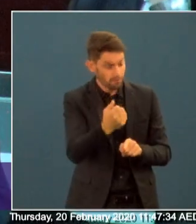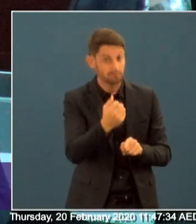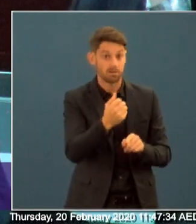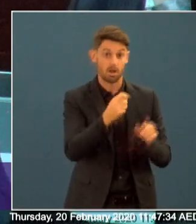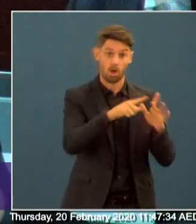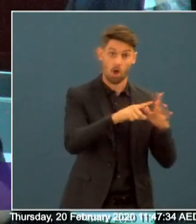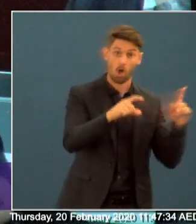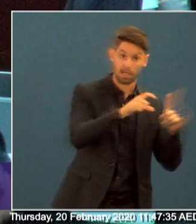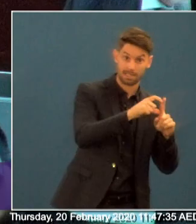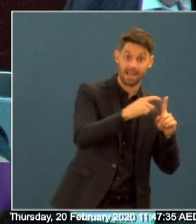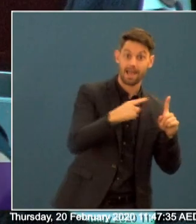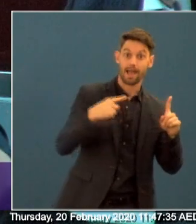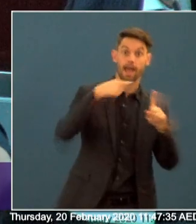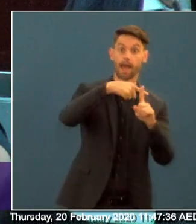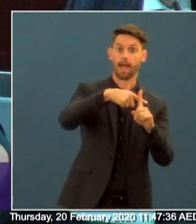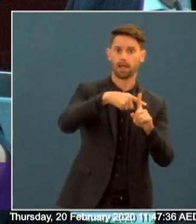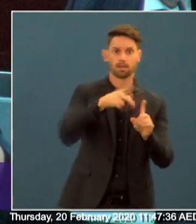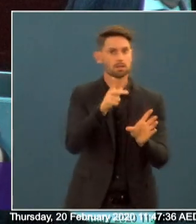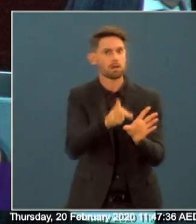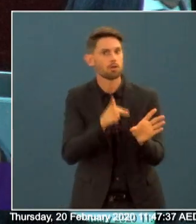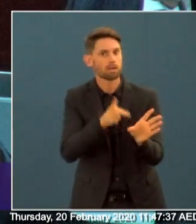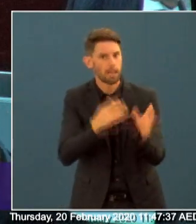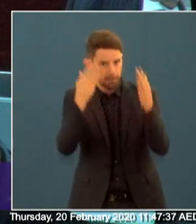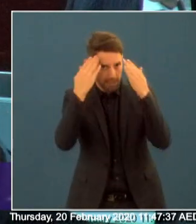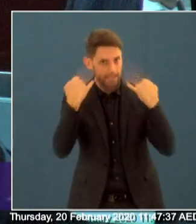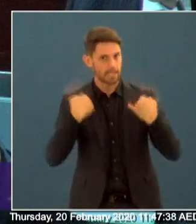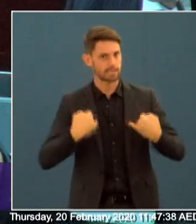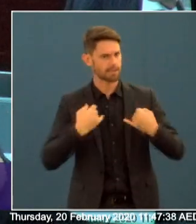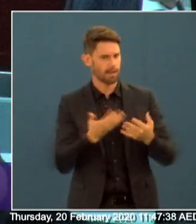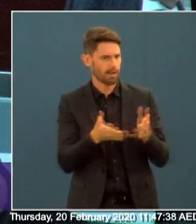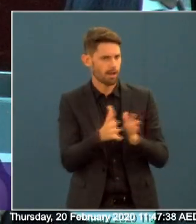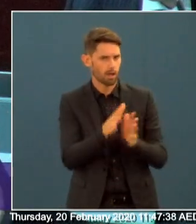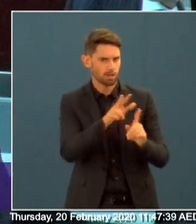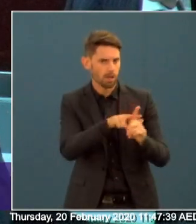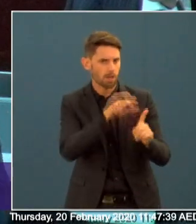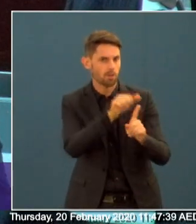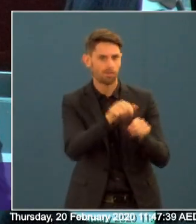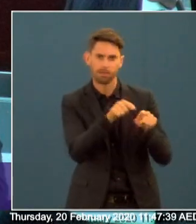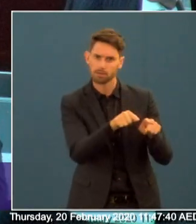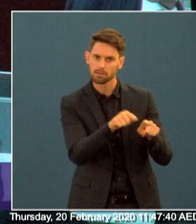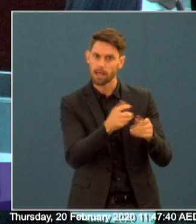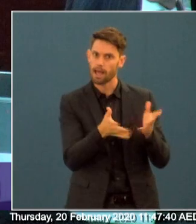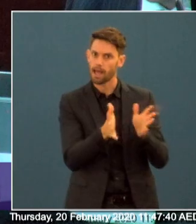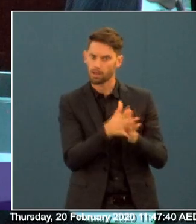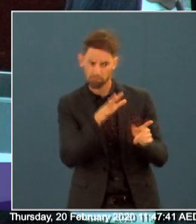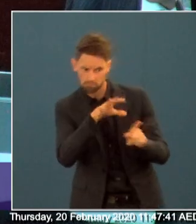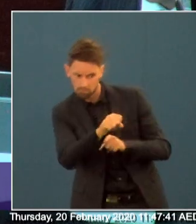both in terms of diagnosis, timing of diagnosis, and then treatment?